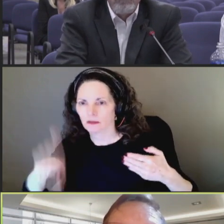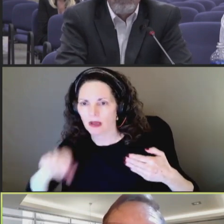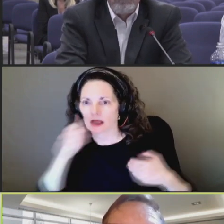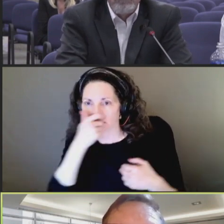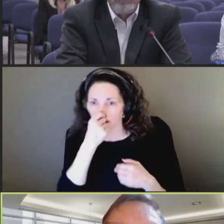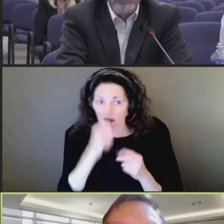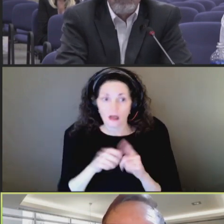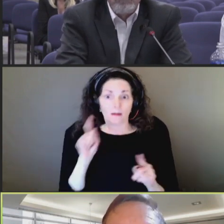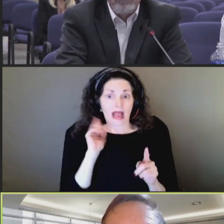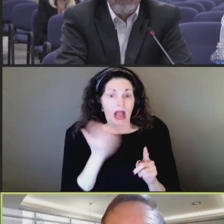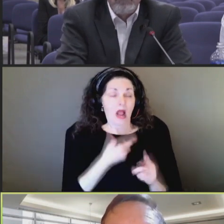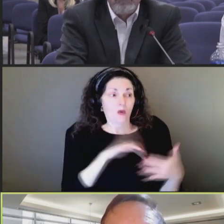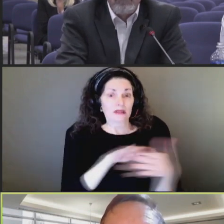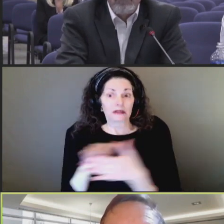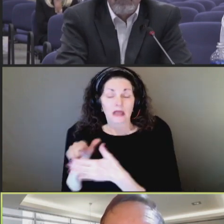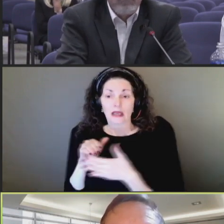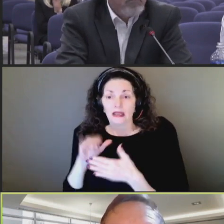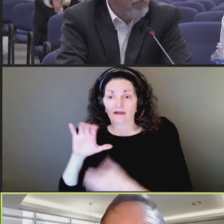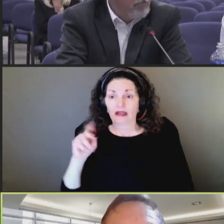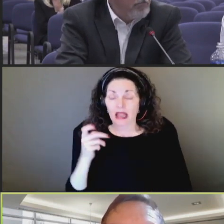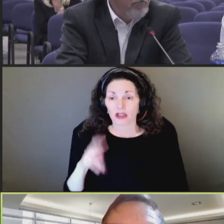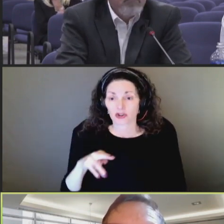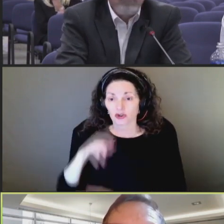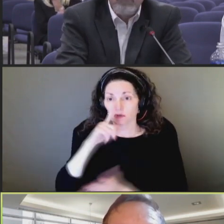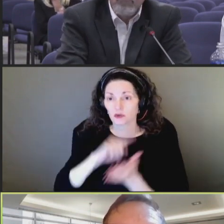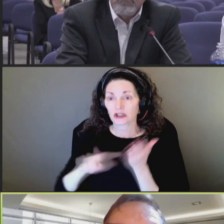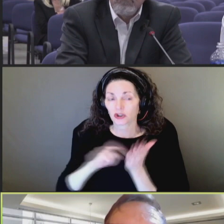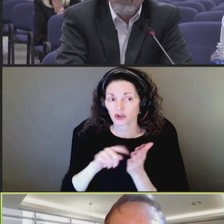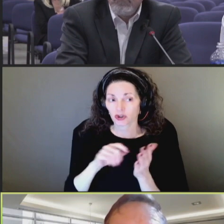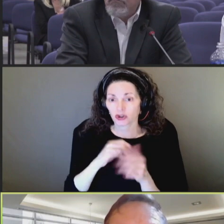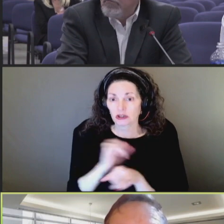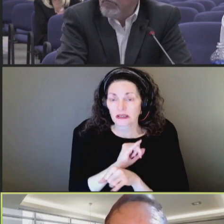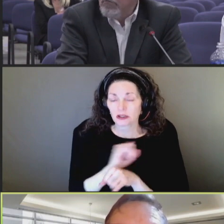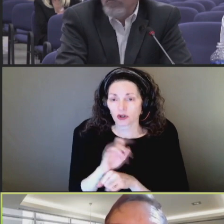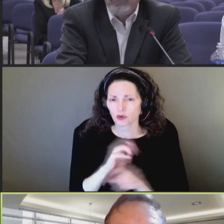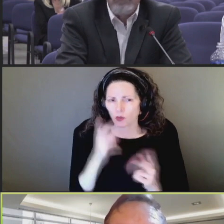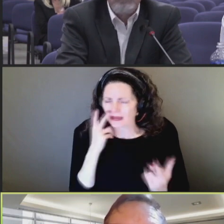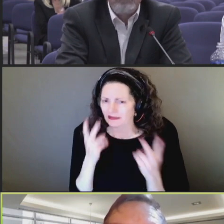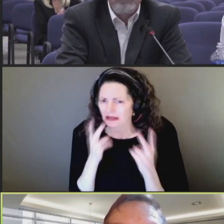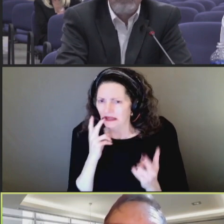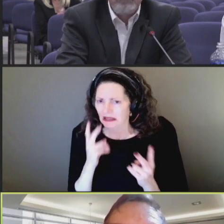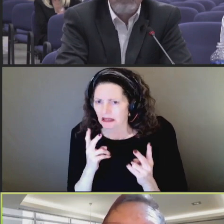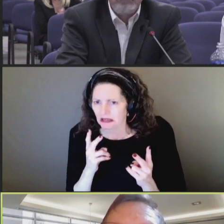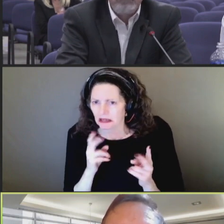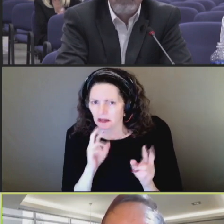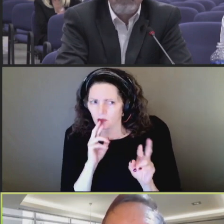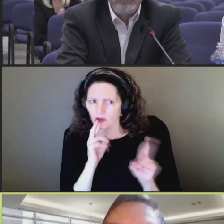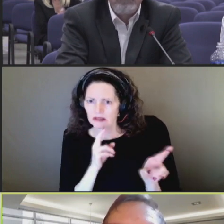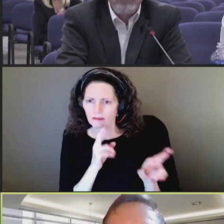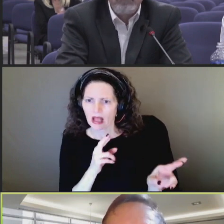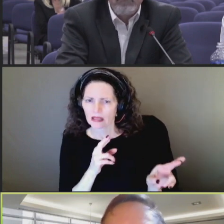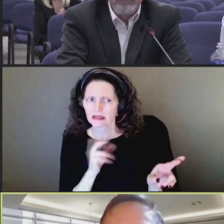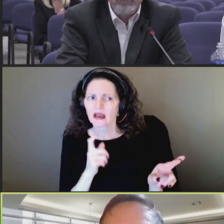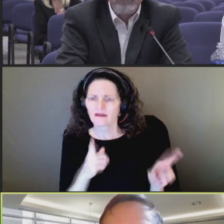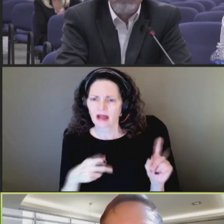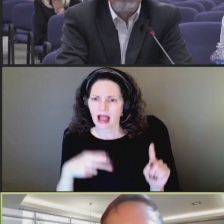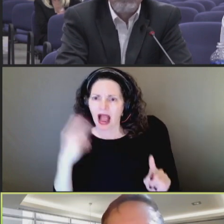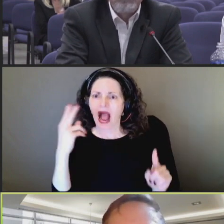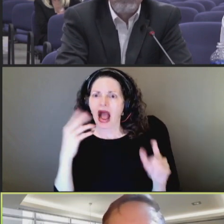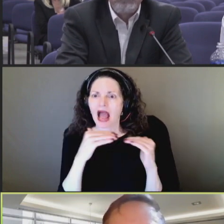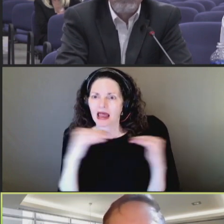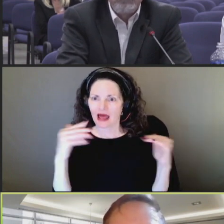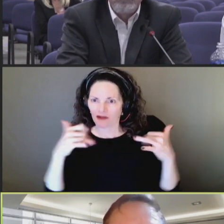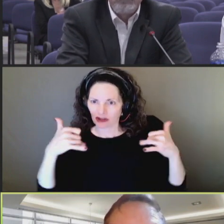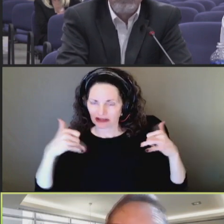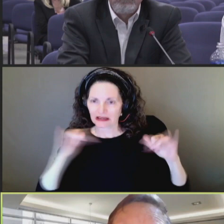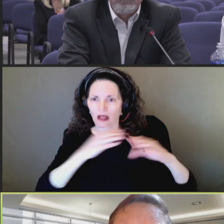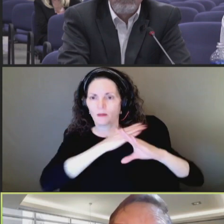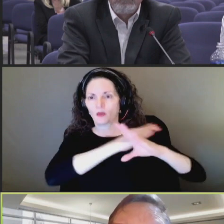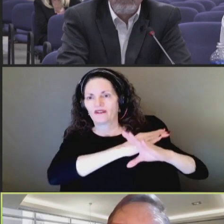persistence of memory responses at fairly high levels years after the end of vaccination. Now,